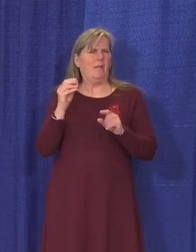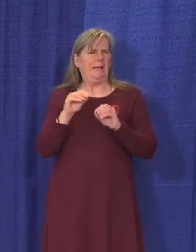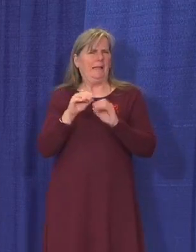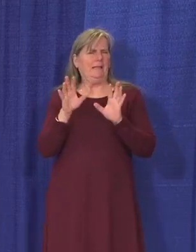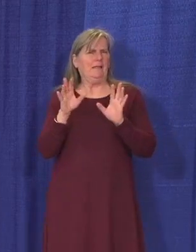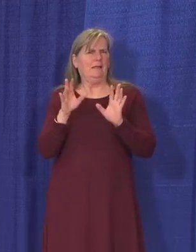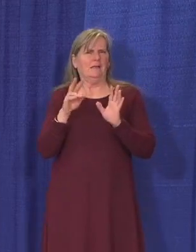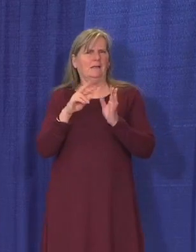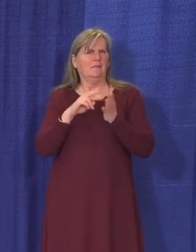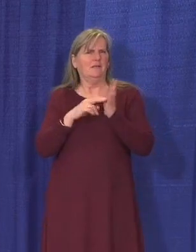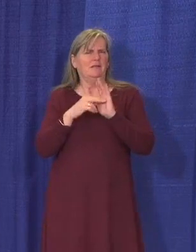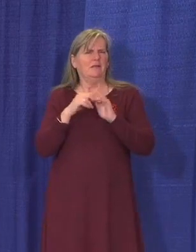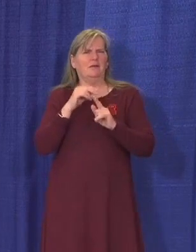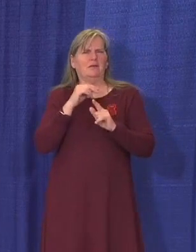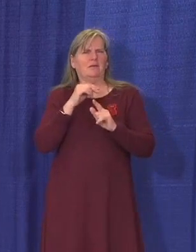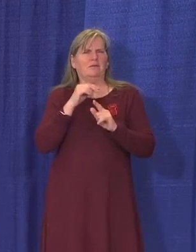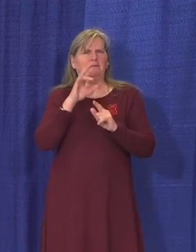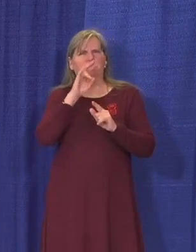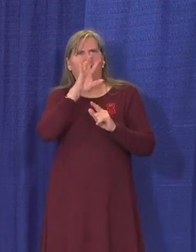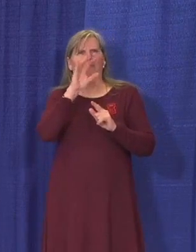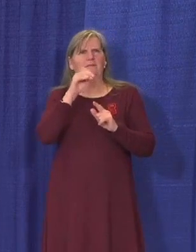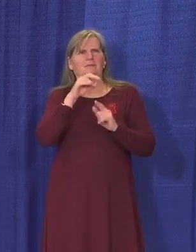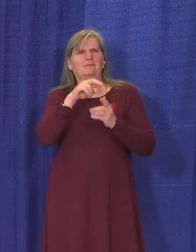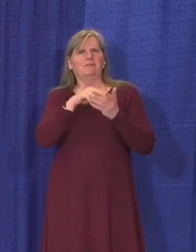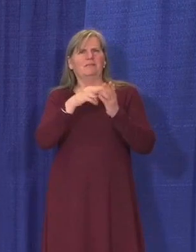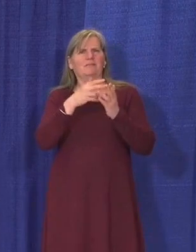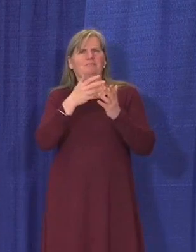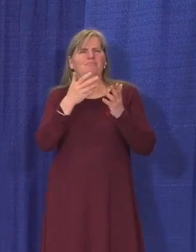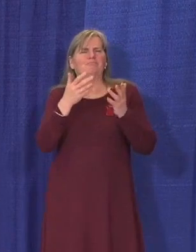being what we assumed the